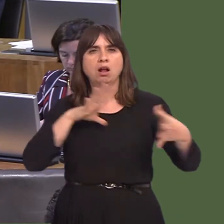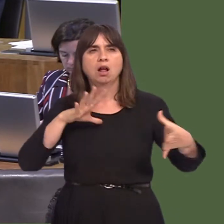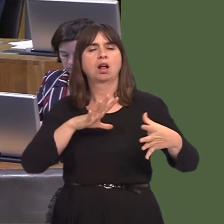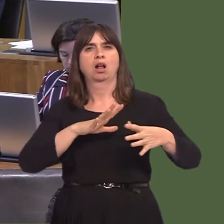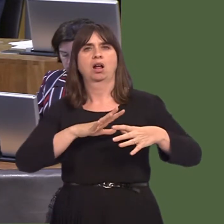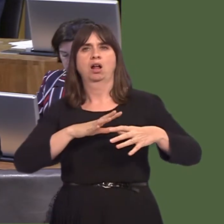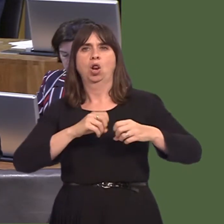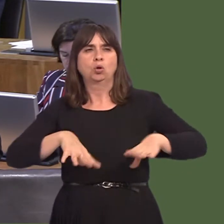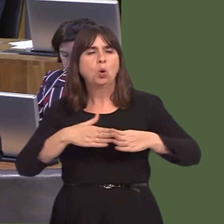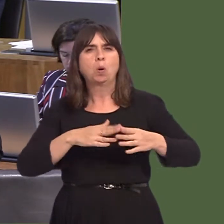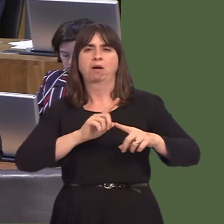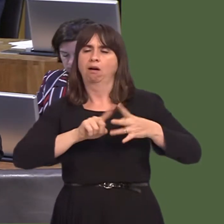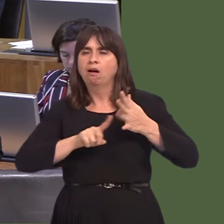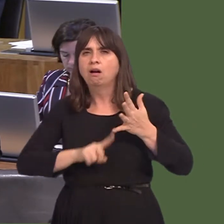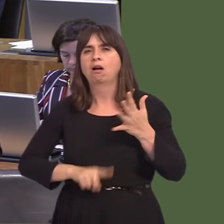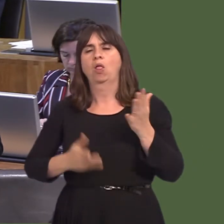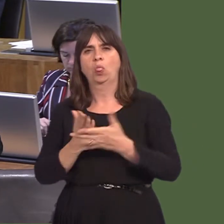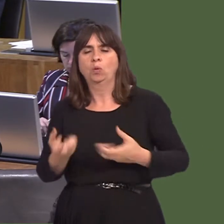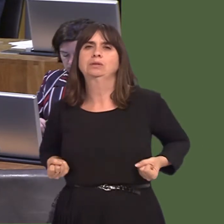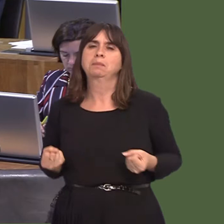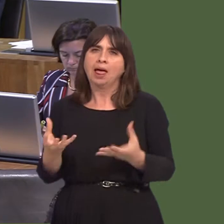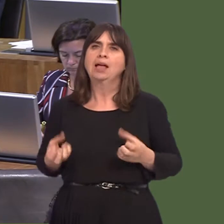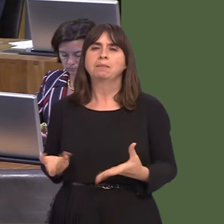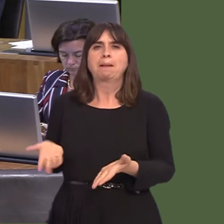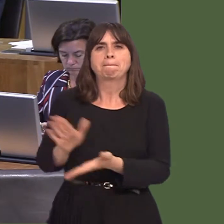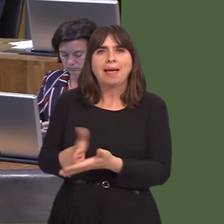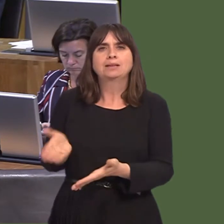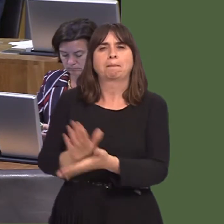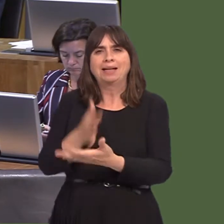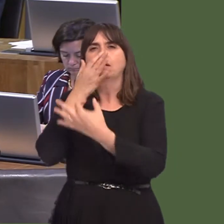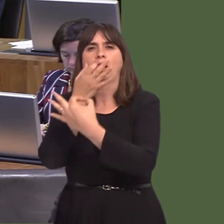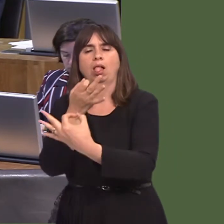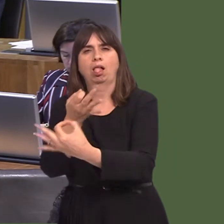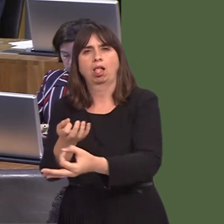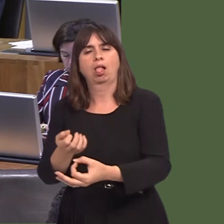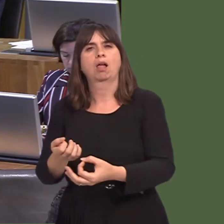We do support a range of measures to address this, including support, advocacy, information and appropriate regulation.